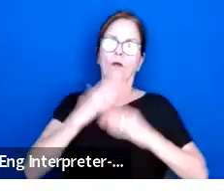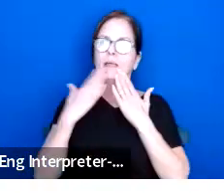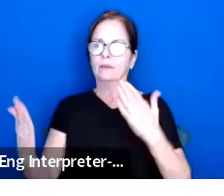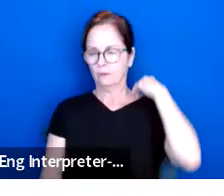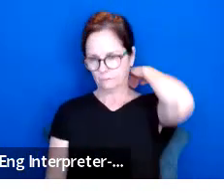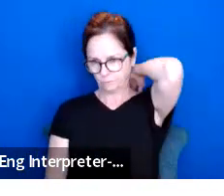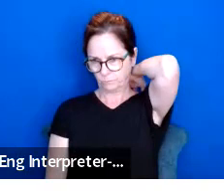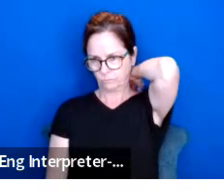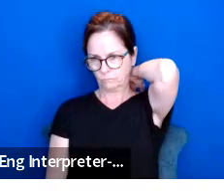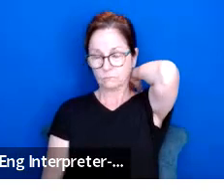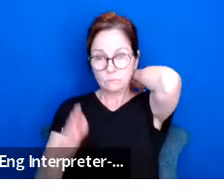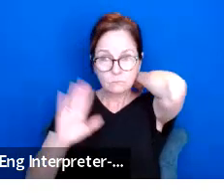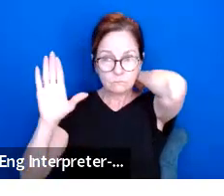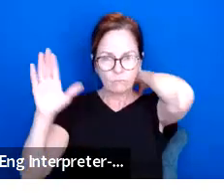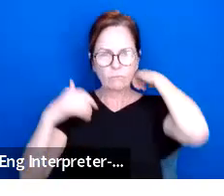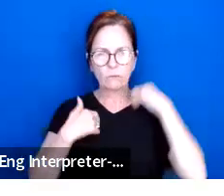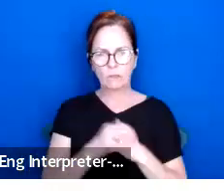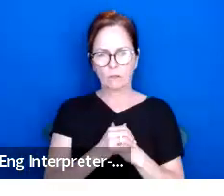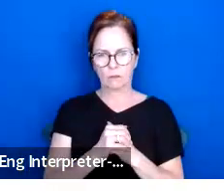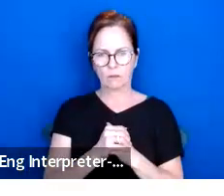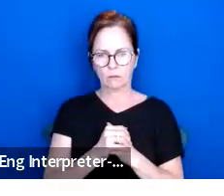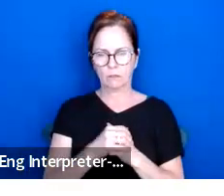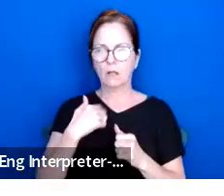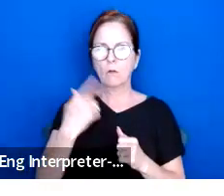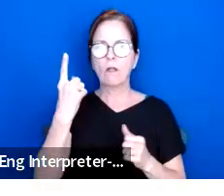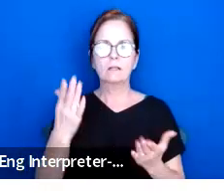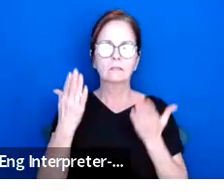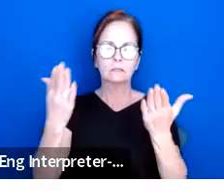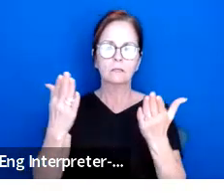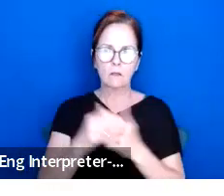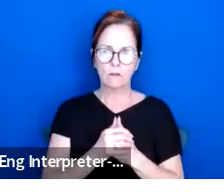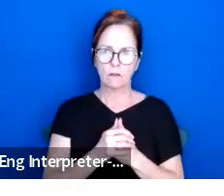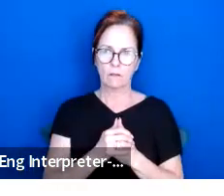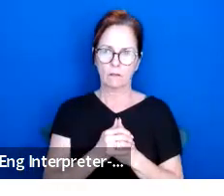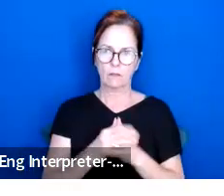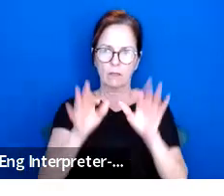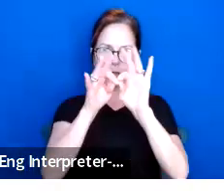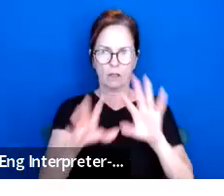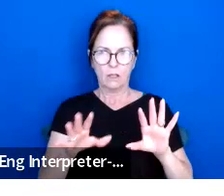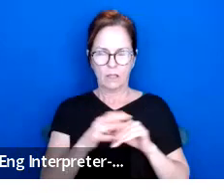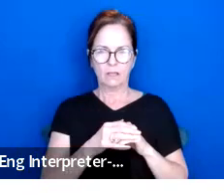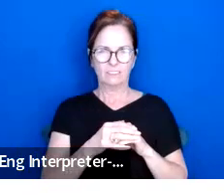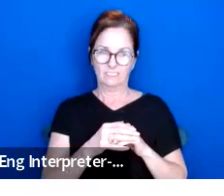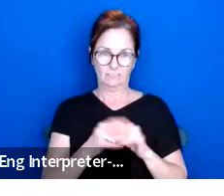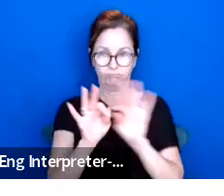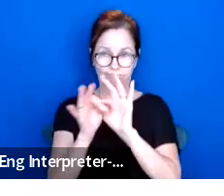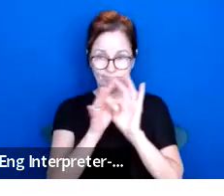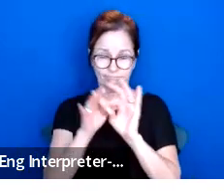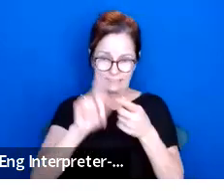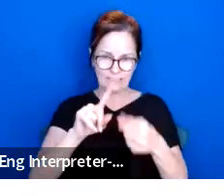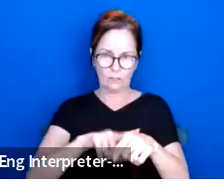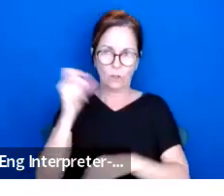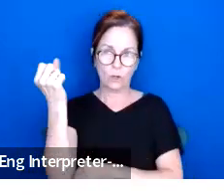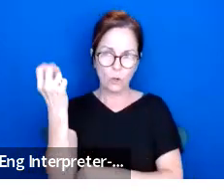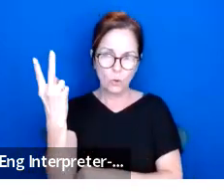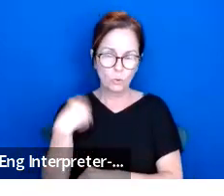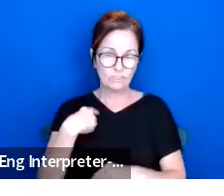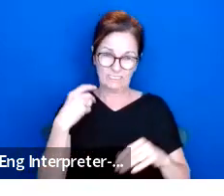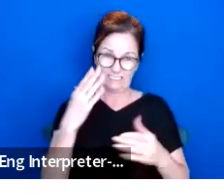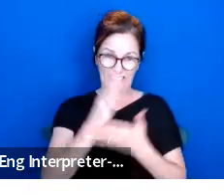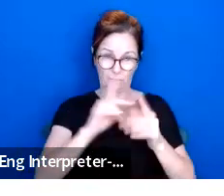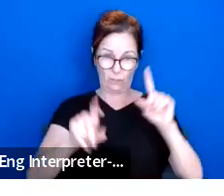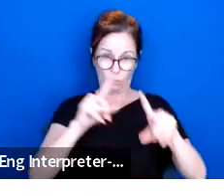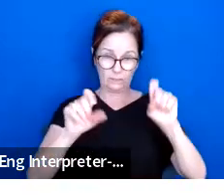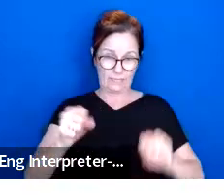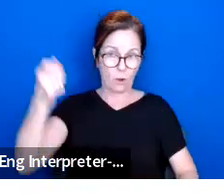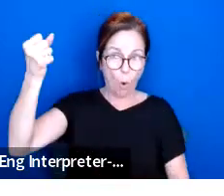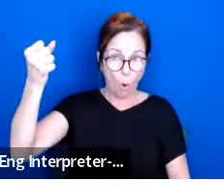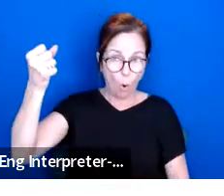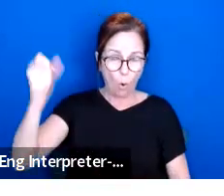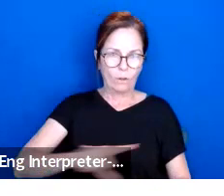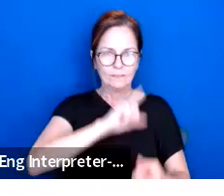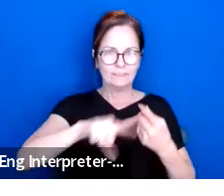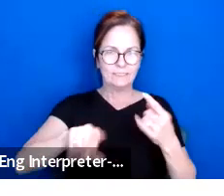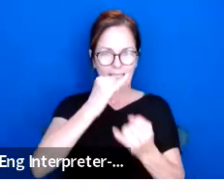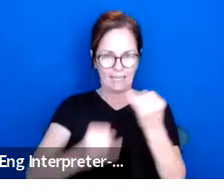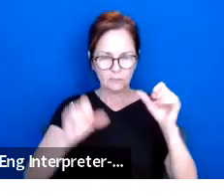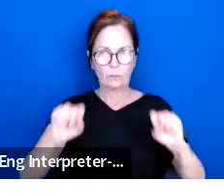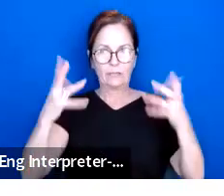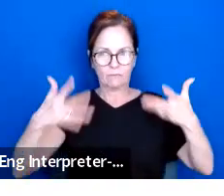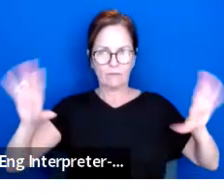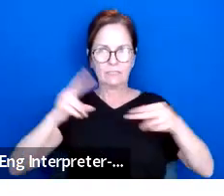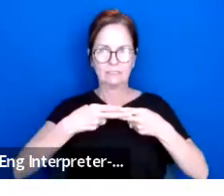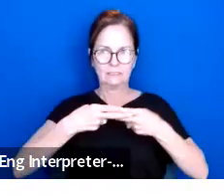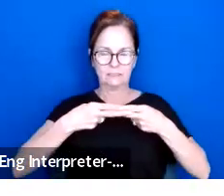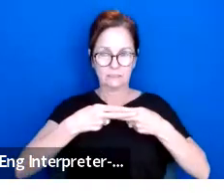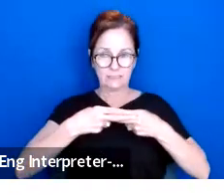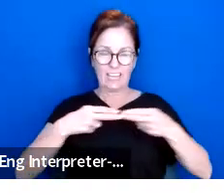Can I, I was gonna say, can I make it just as quick suggestions? The interpreters here only until noon.